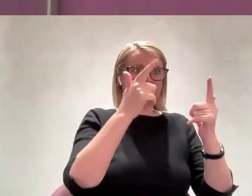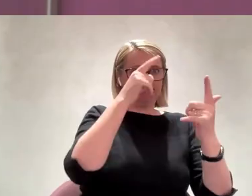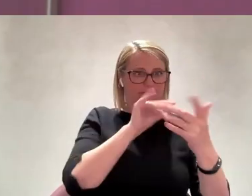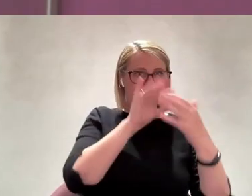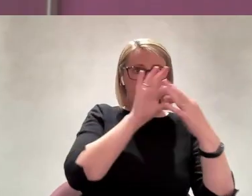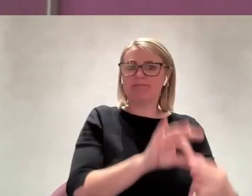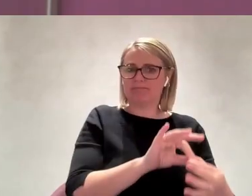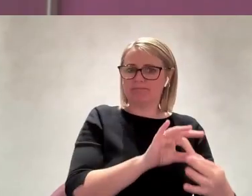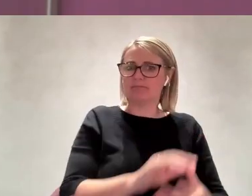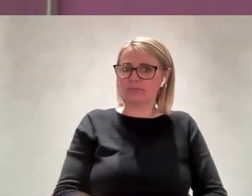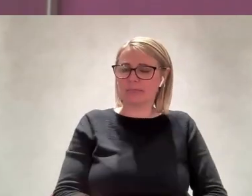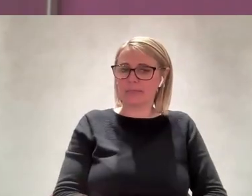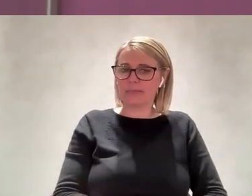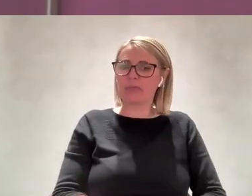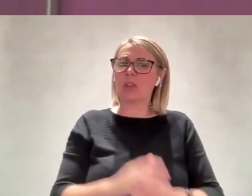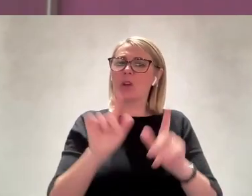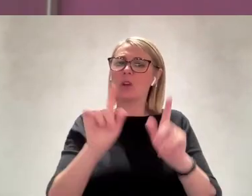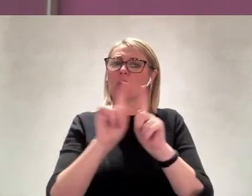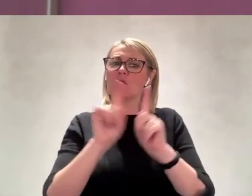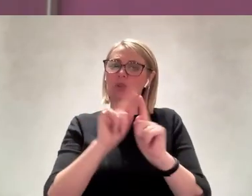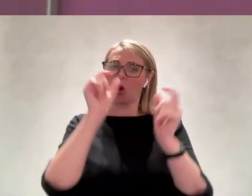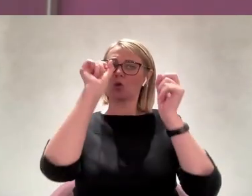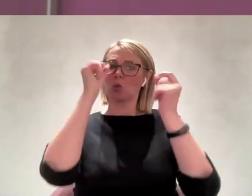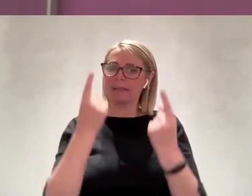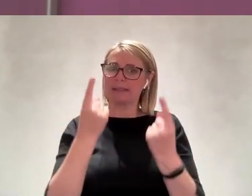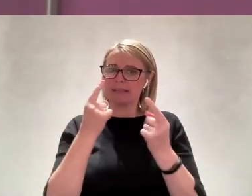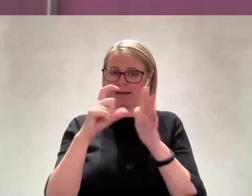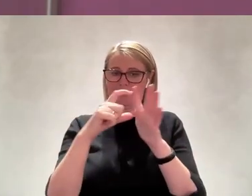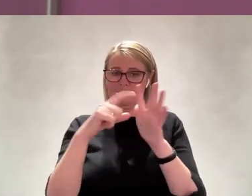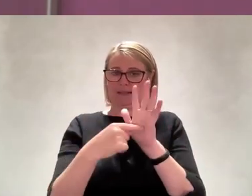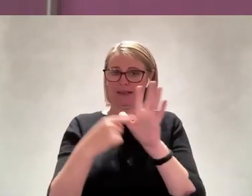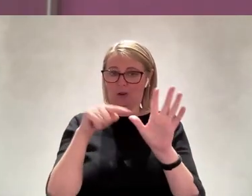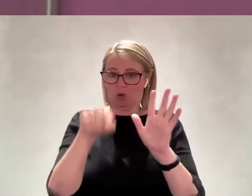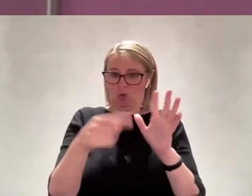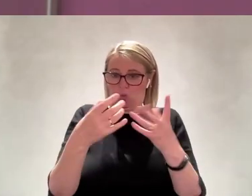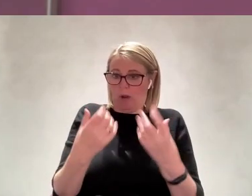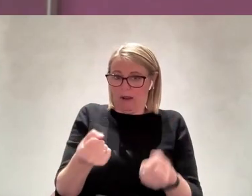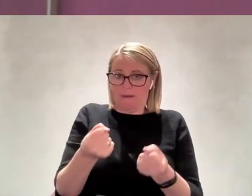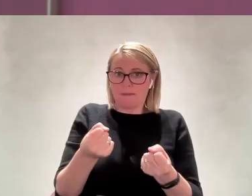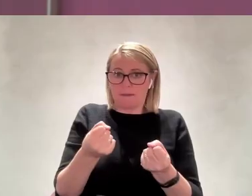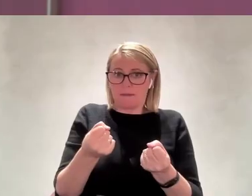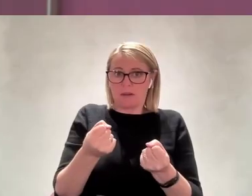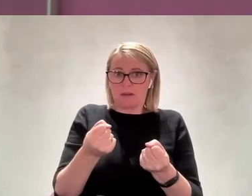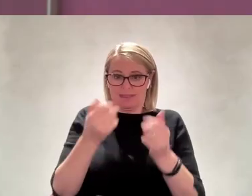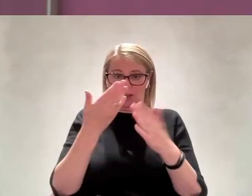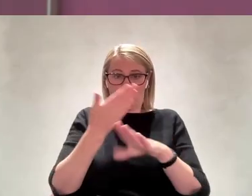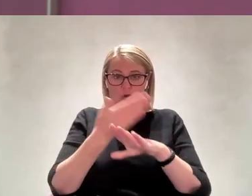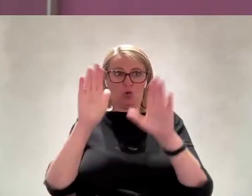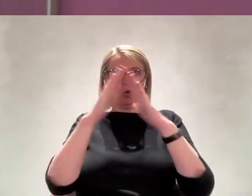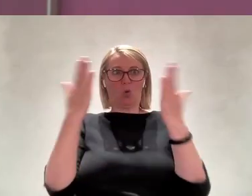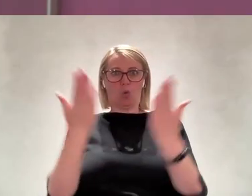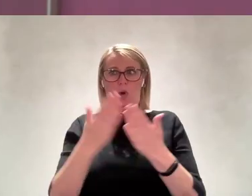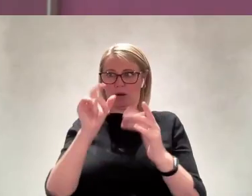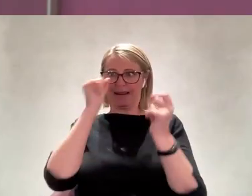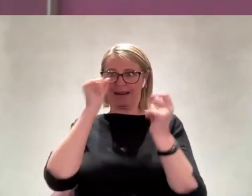And I guess, finally, is understanding the data that you have. So in this new world, understanding where your